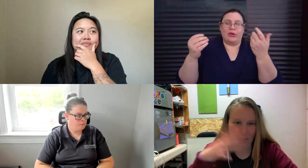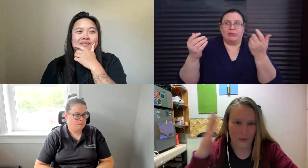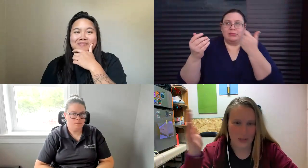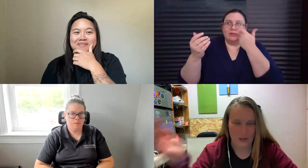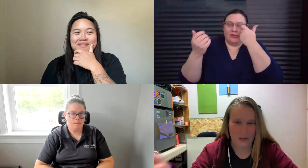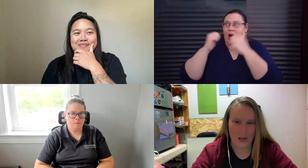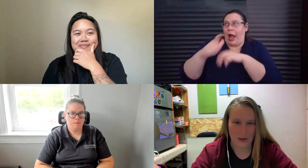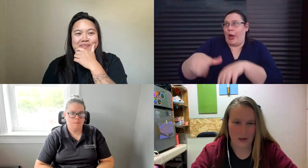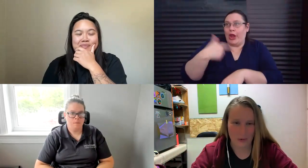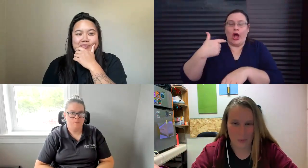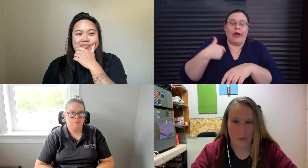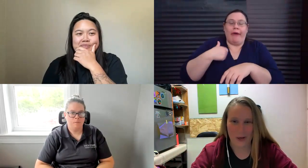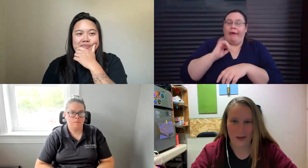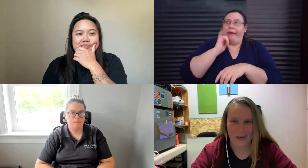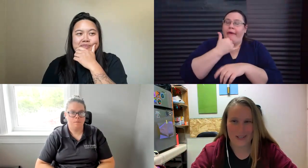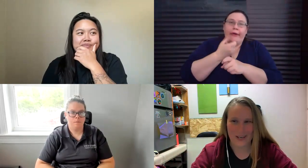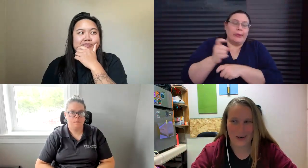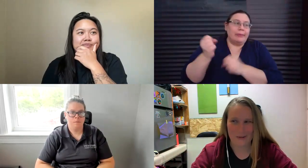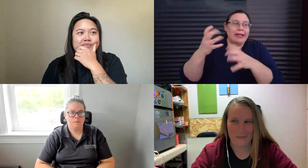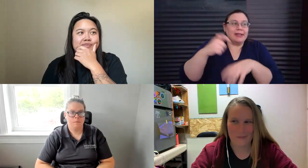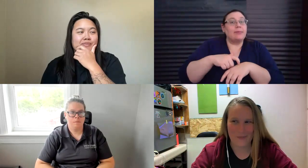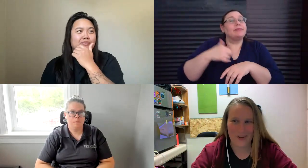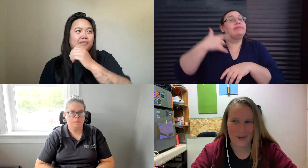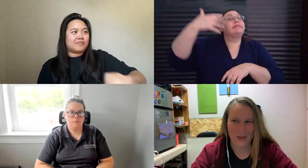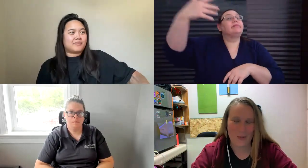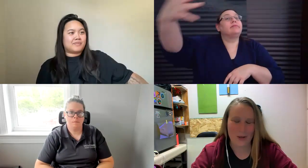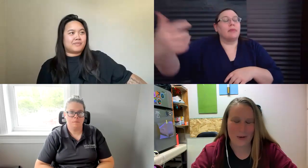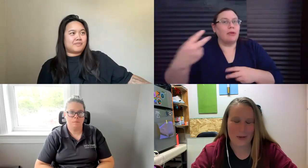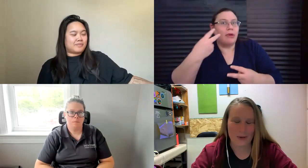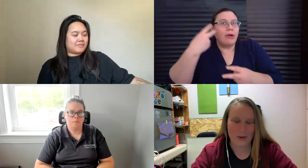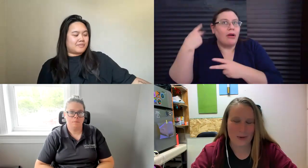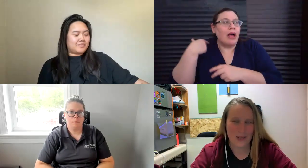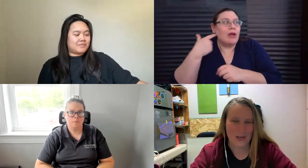15 years later I remembered it and I was like I think I'm going to go with Fulcrum Stained